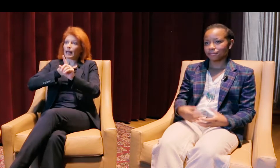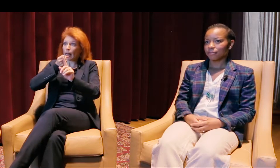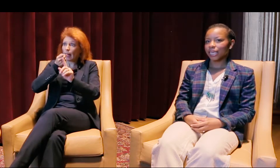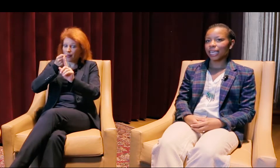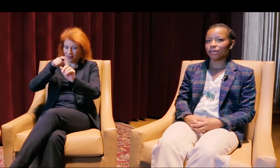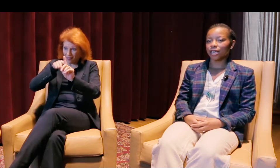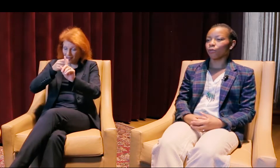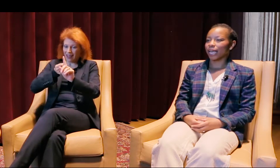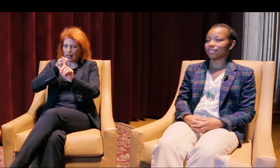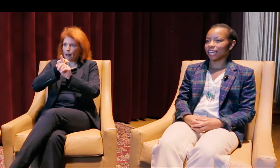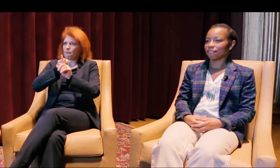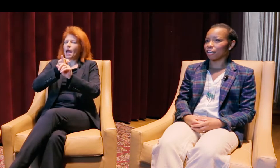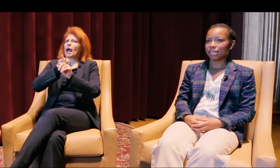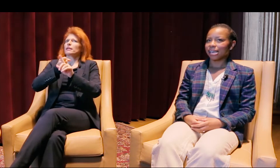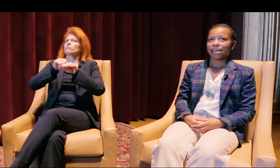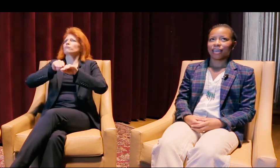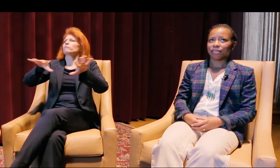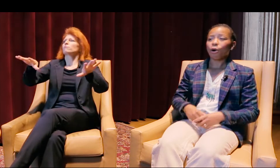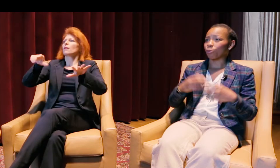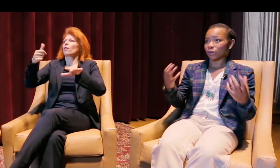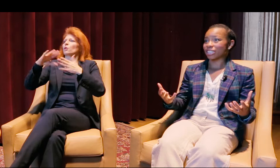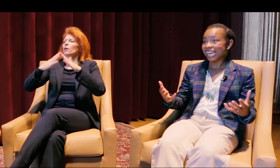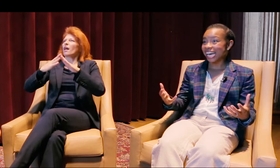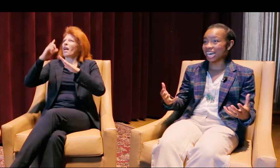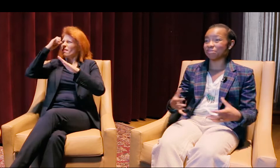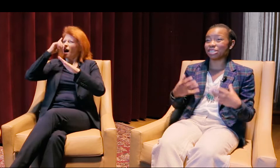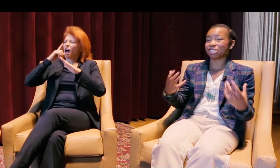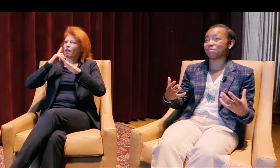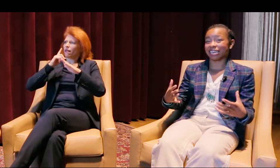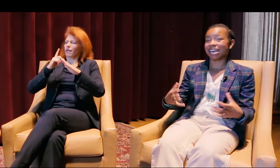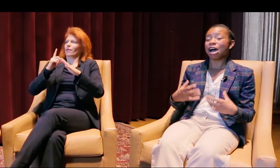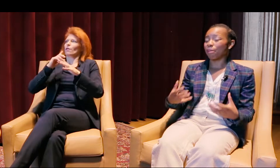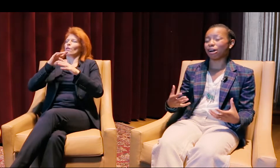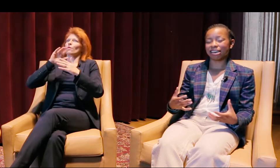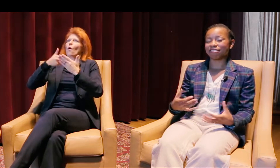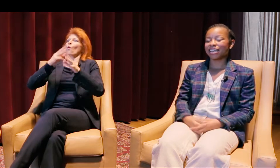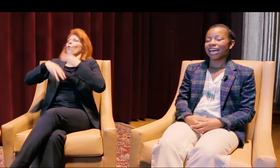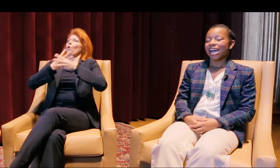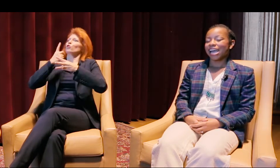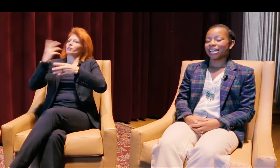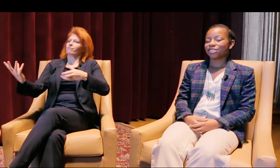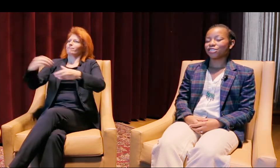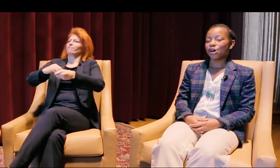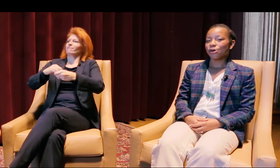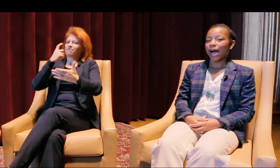in ways that I felt that the whole world should be a part of and so I ended up